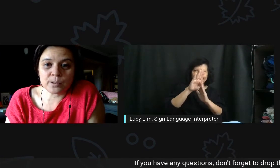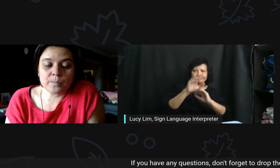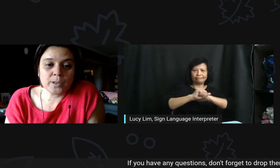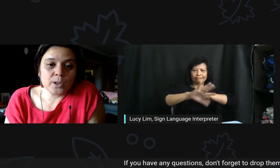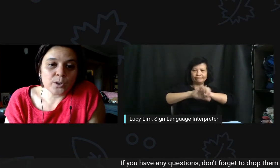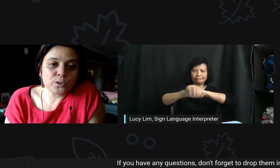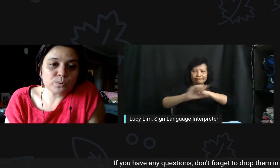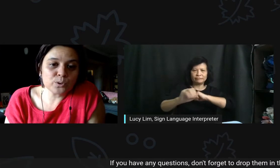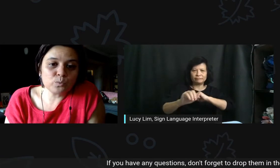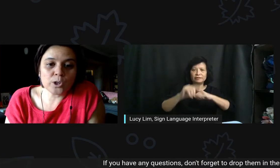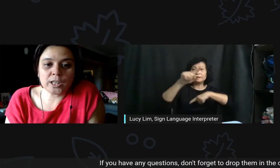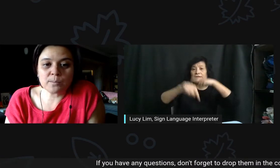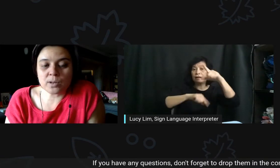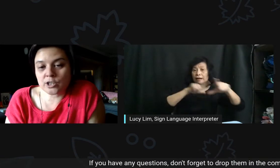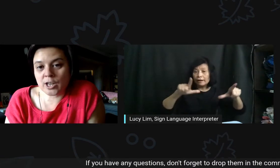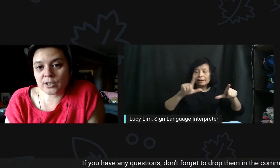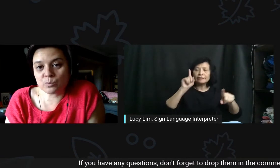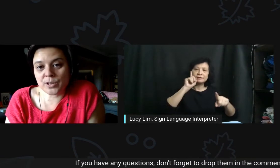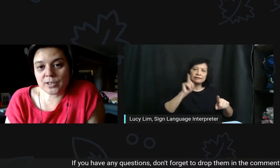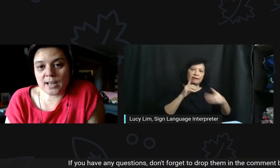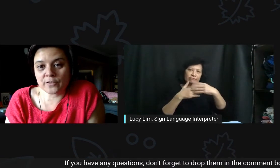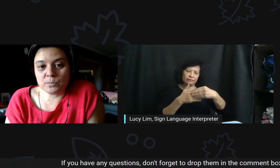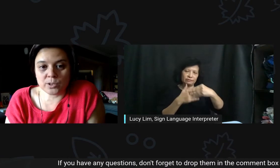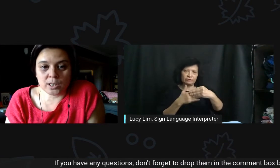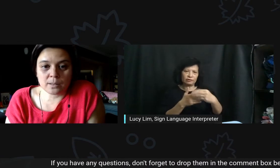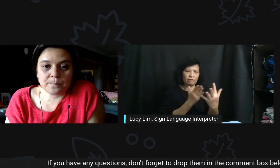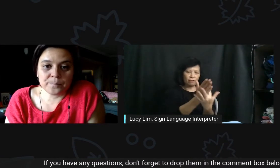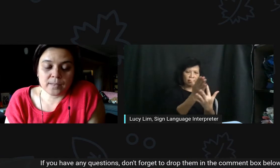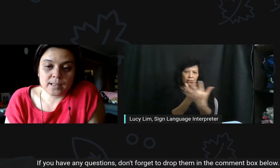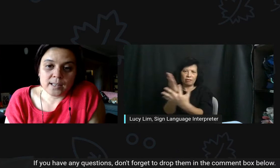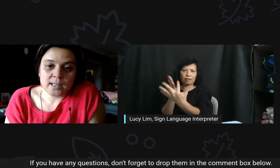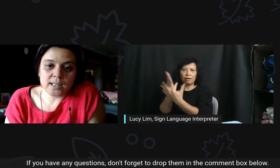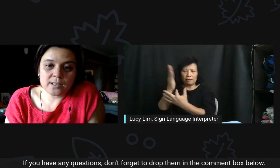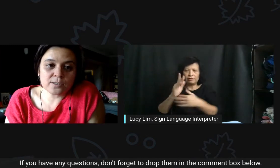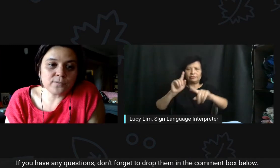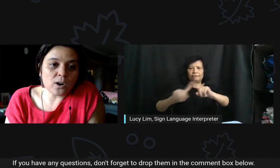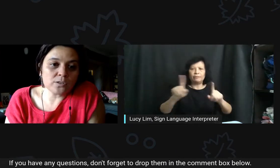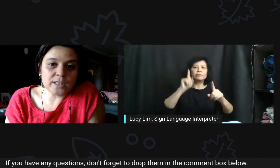through working projects with the Deaf community. He is involved